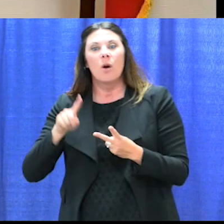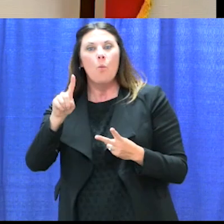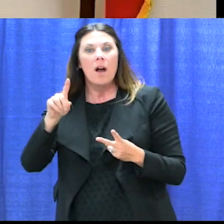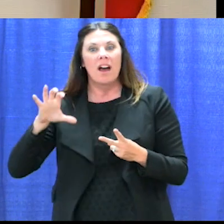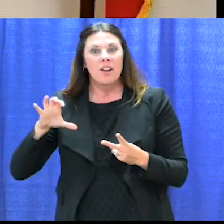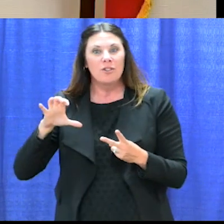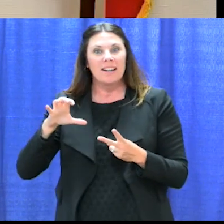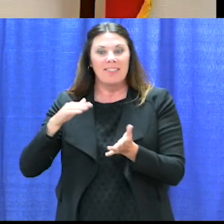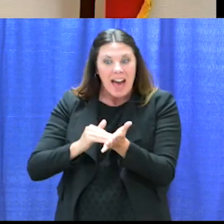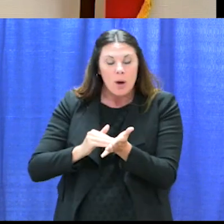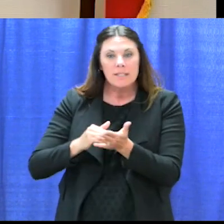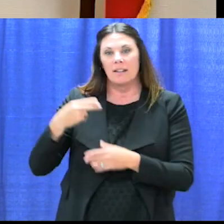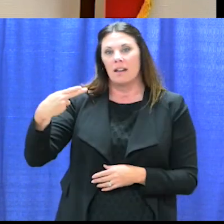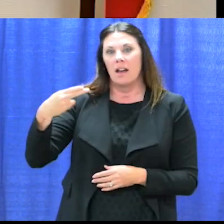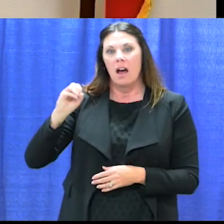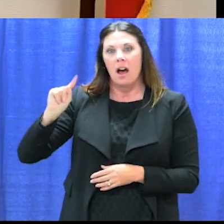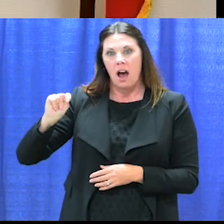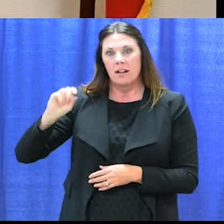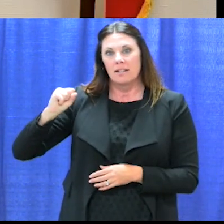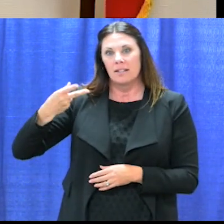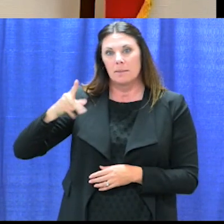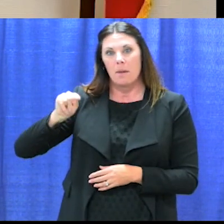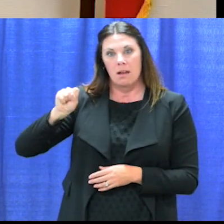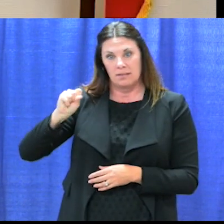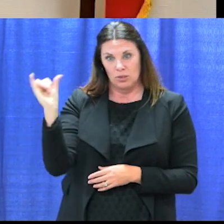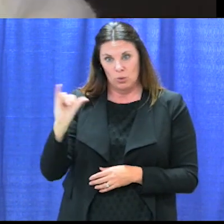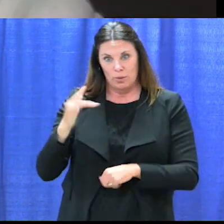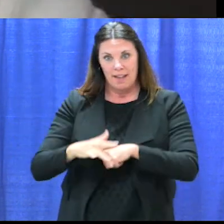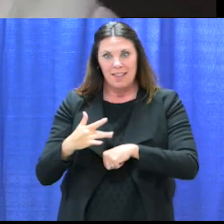We have Rena Davis we’re prepared to hear from you. [Google’s Rena Davis, Public Policy Manager speaking] Thank you so much superintendent.